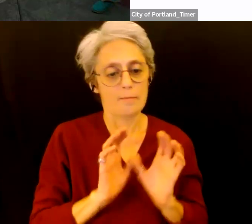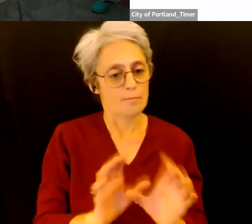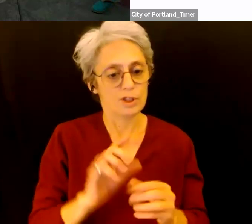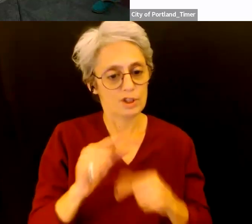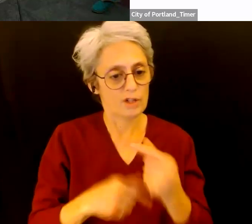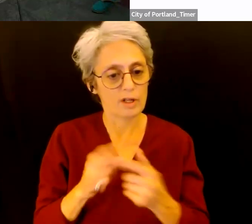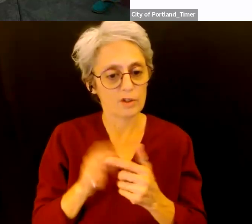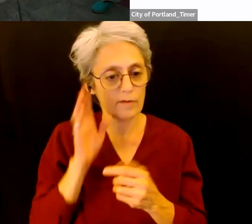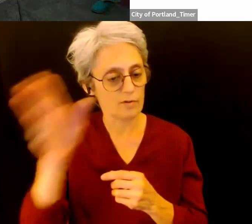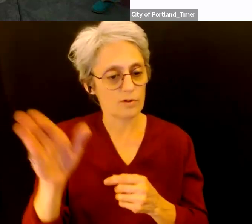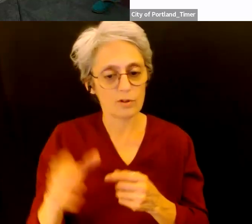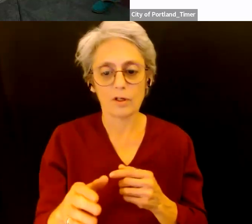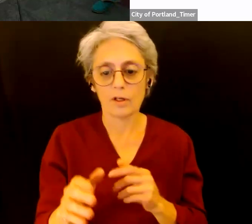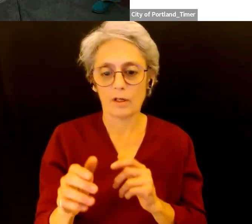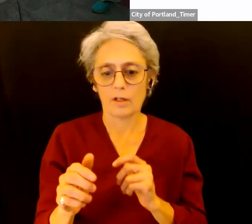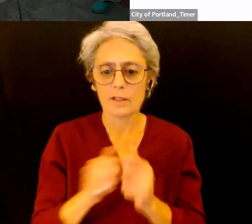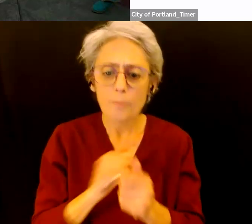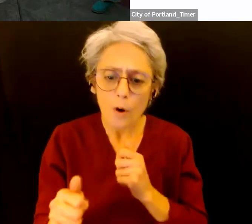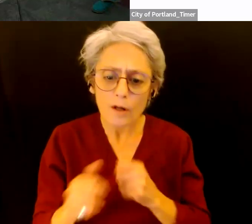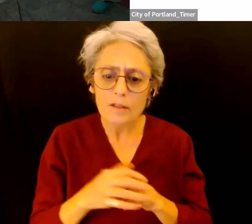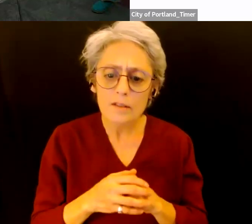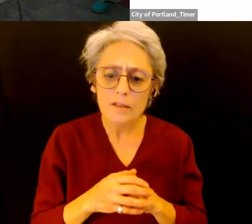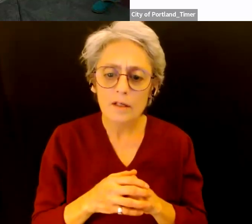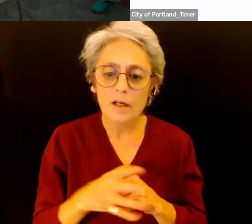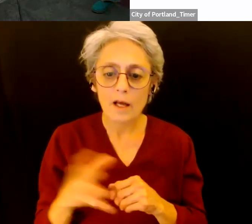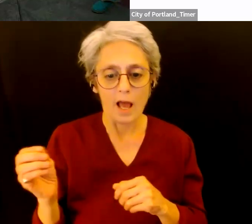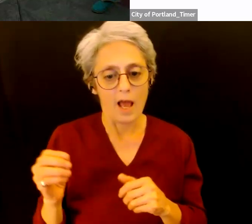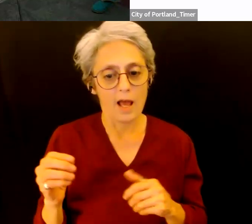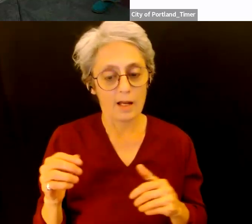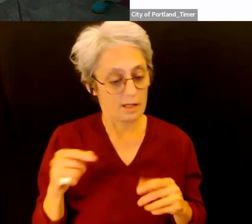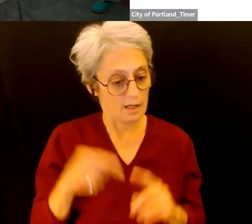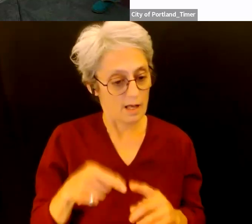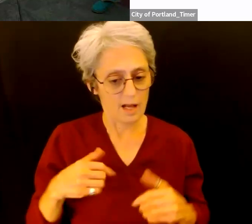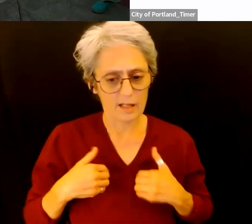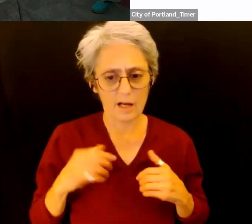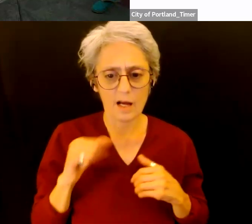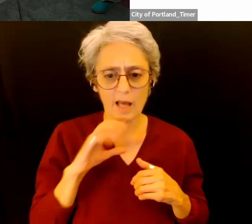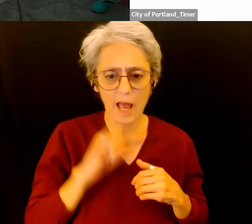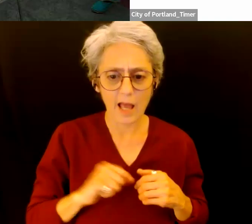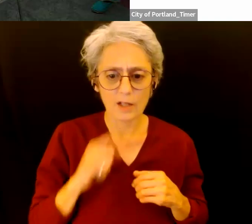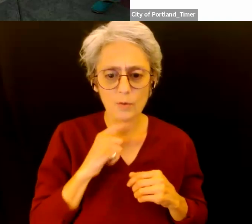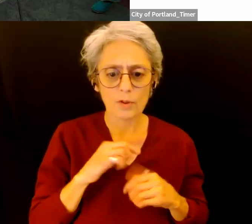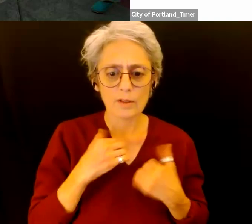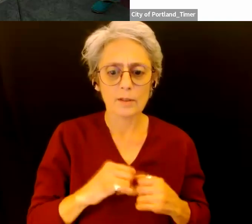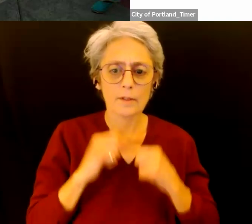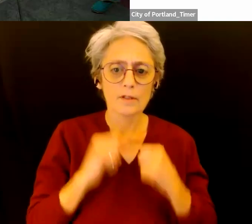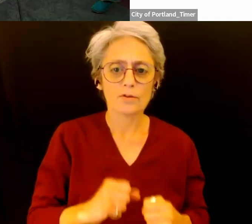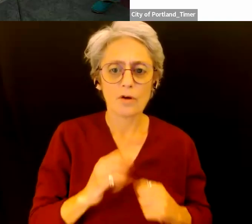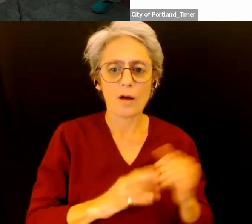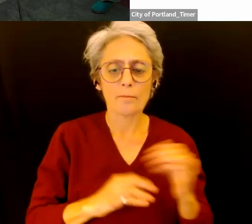Sports and especially at a young age are and will remain a core building block to establishing friendships, working hard to be the best you can be.